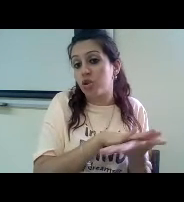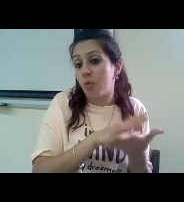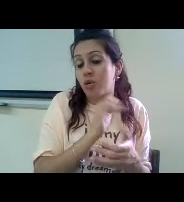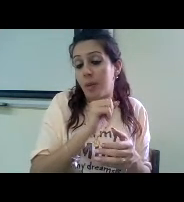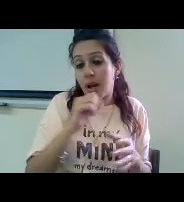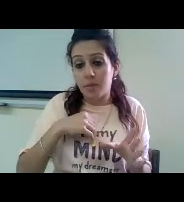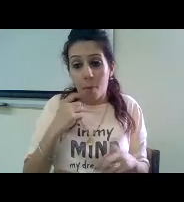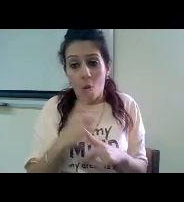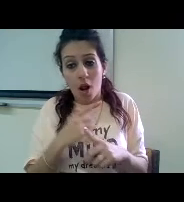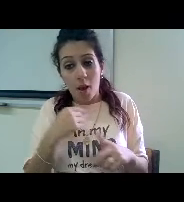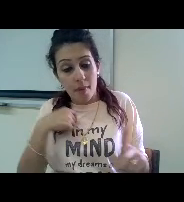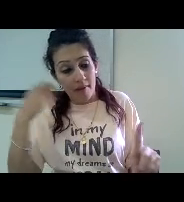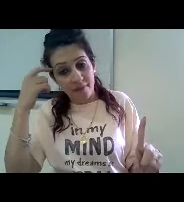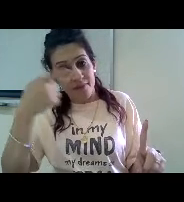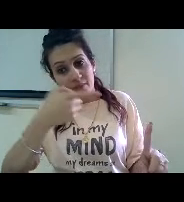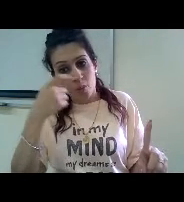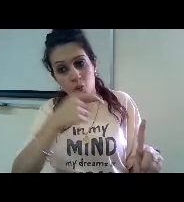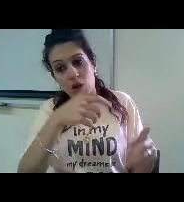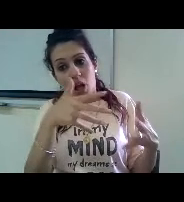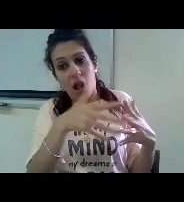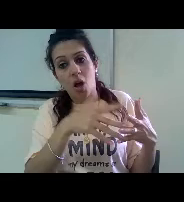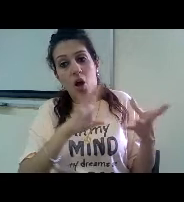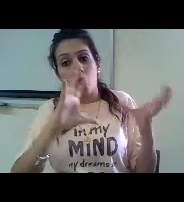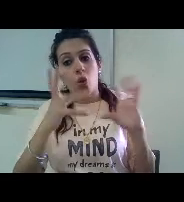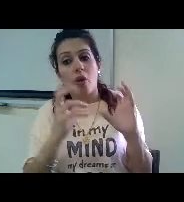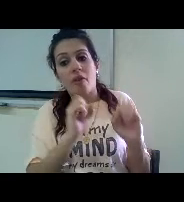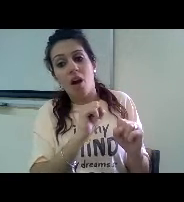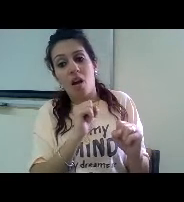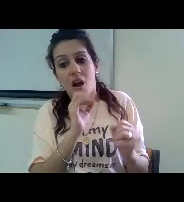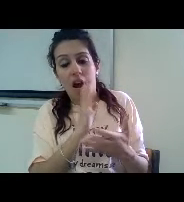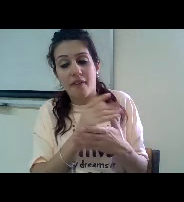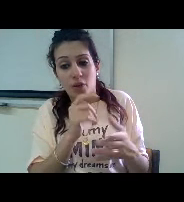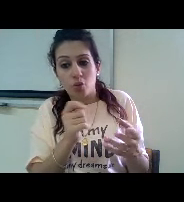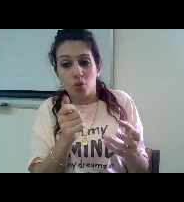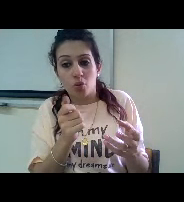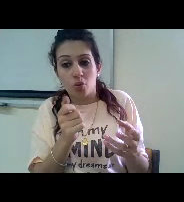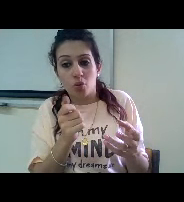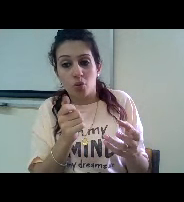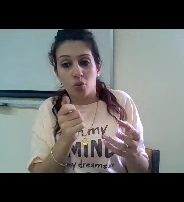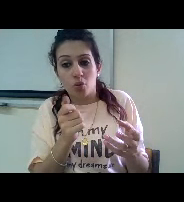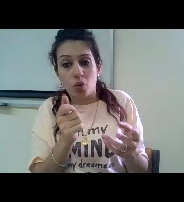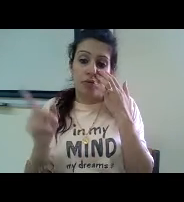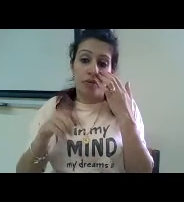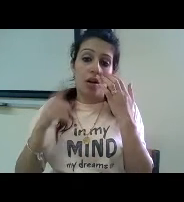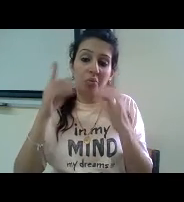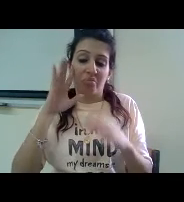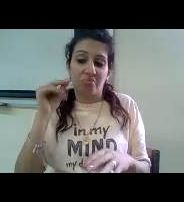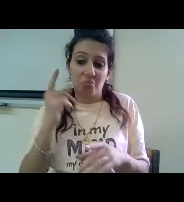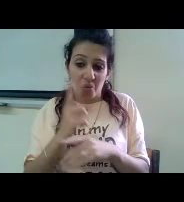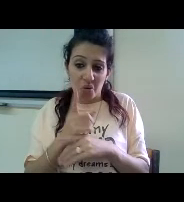because sometimes parents tend to put more weight or put more expectations